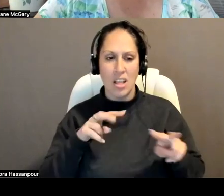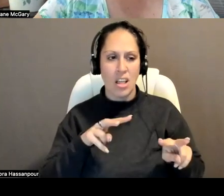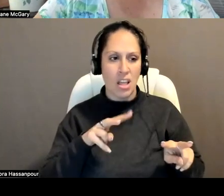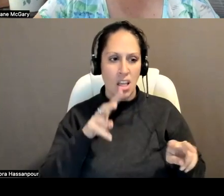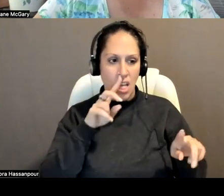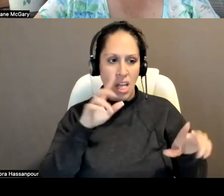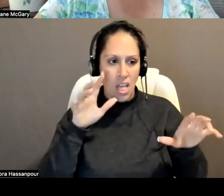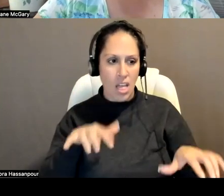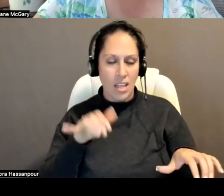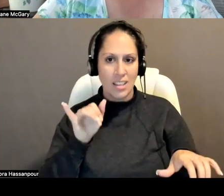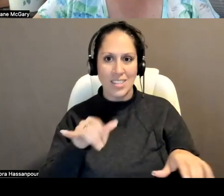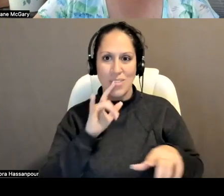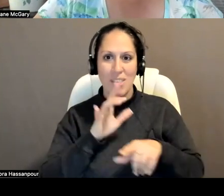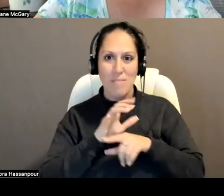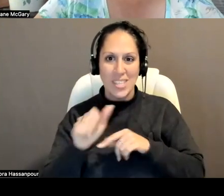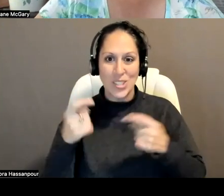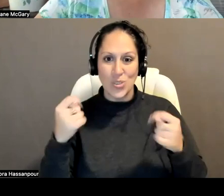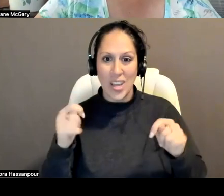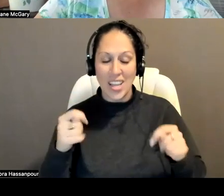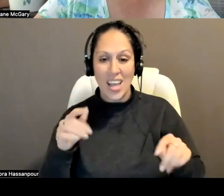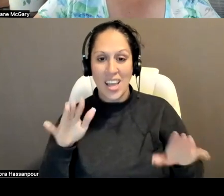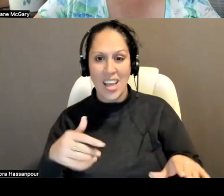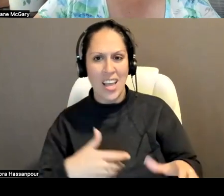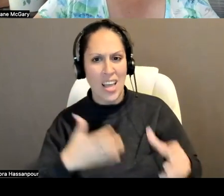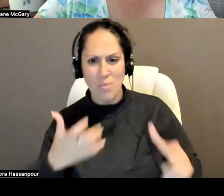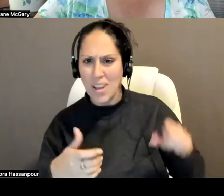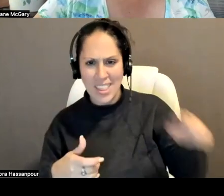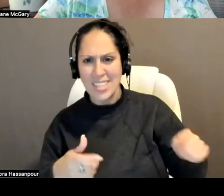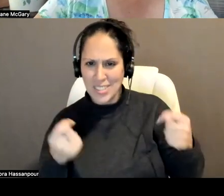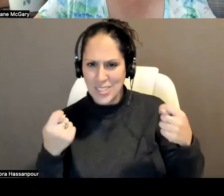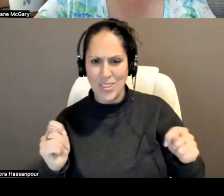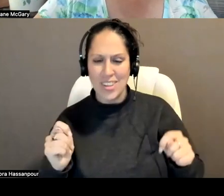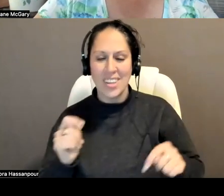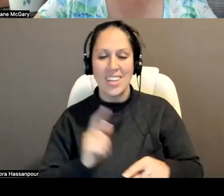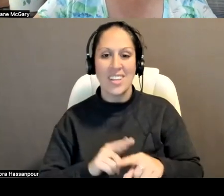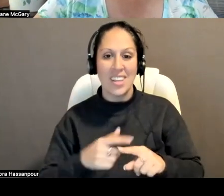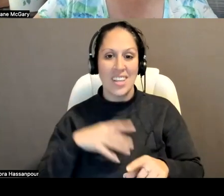amazing toy!" So, I said to my mom, I said, "I want this toy!" And I guess that was the